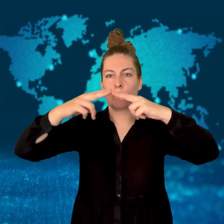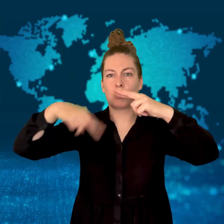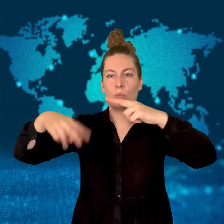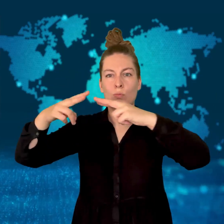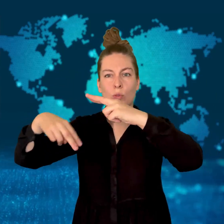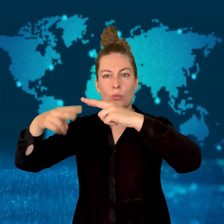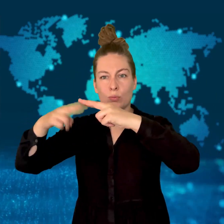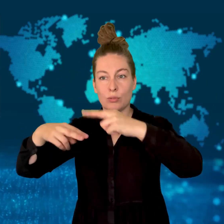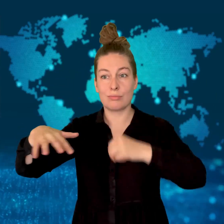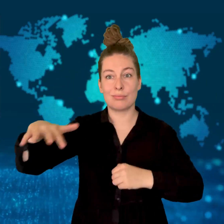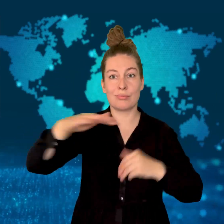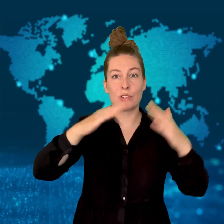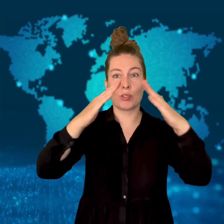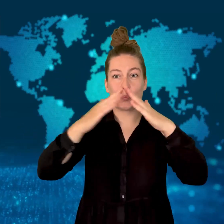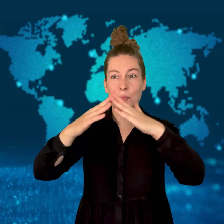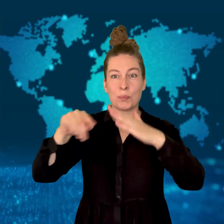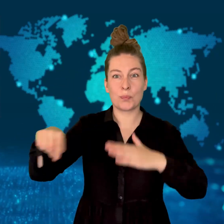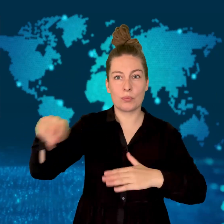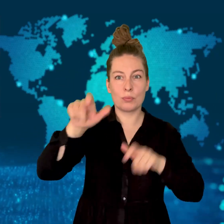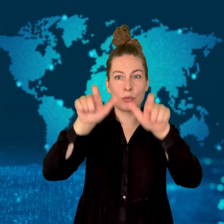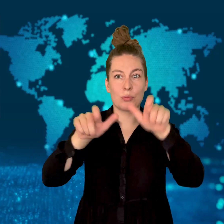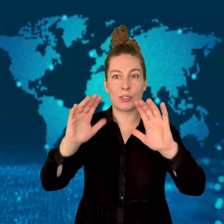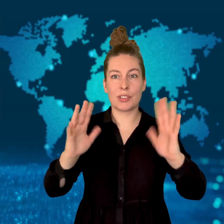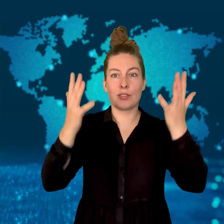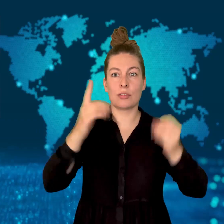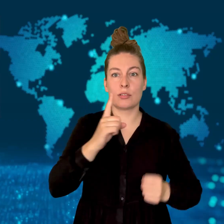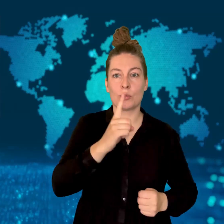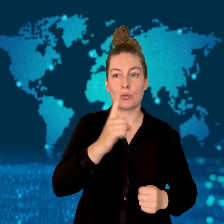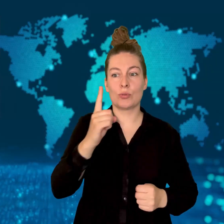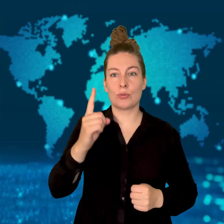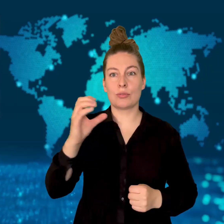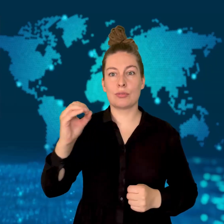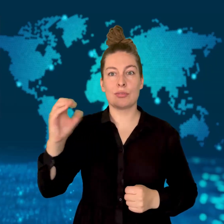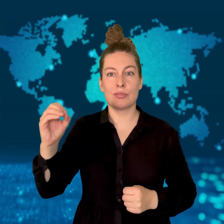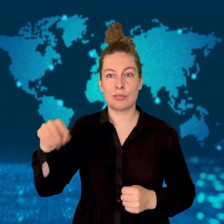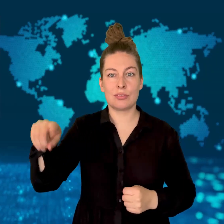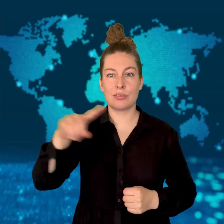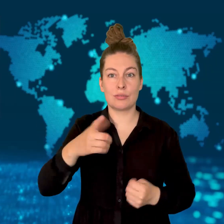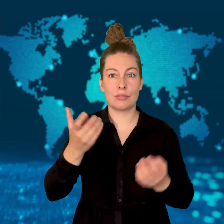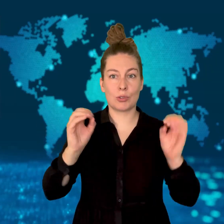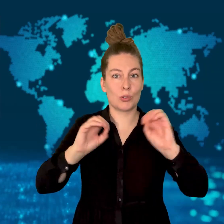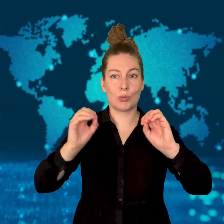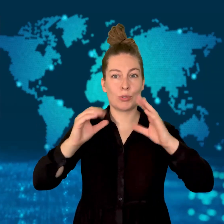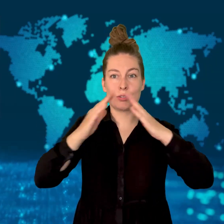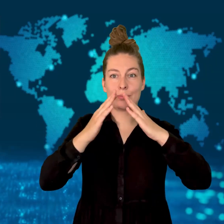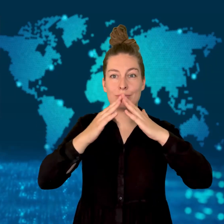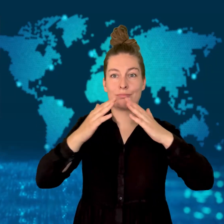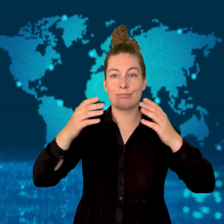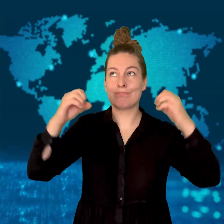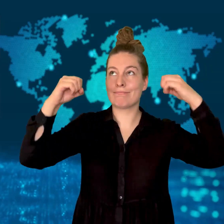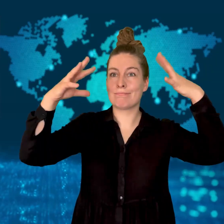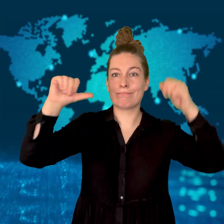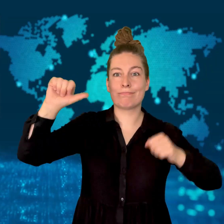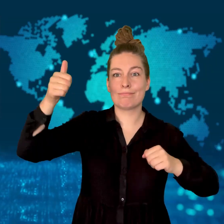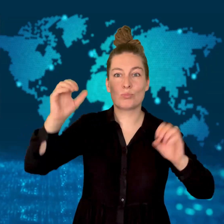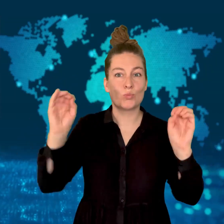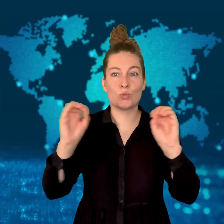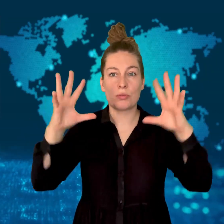Hundreds of buildings were damaged as stones fell and cracks appeared in walls.